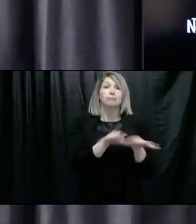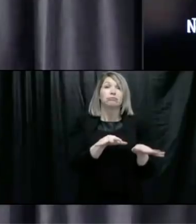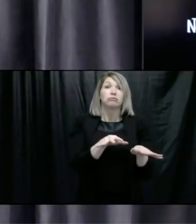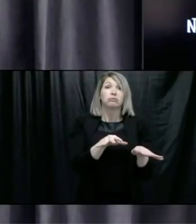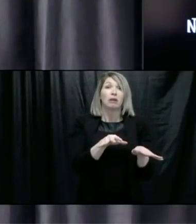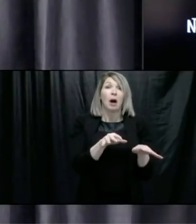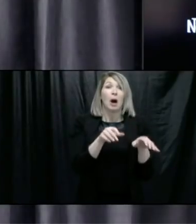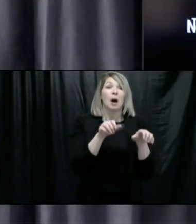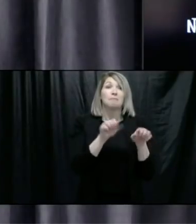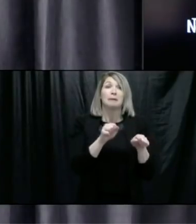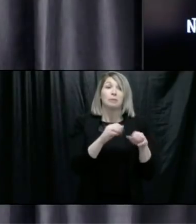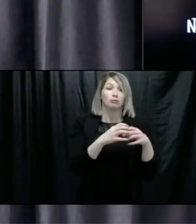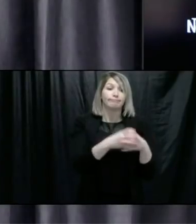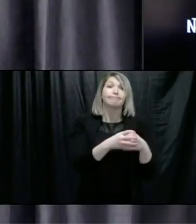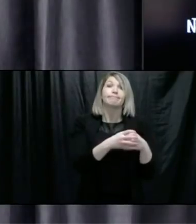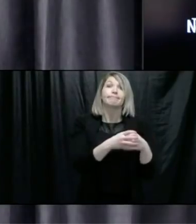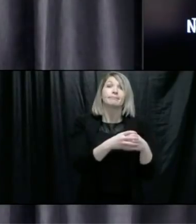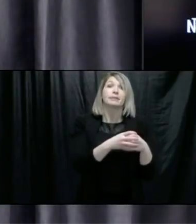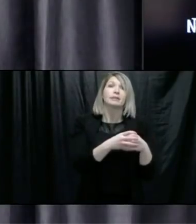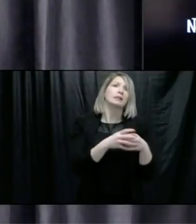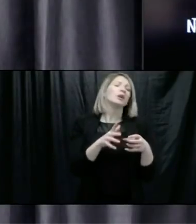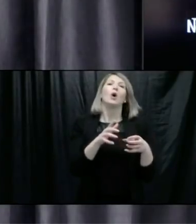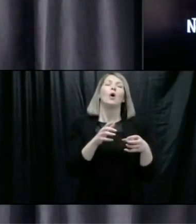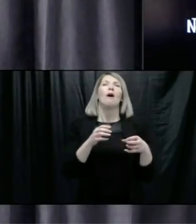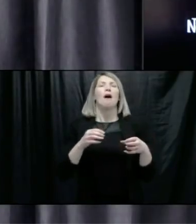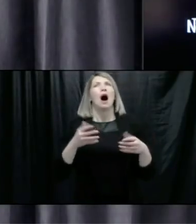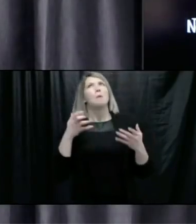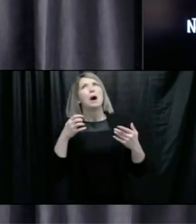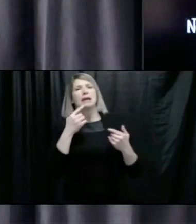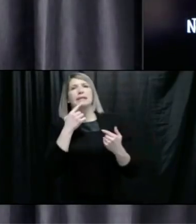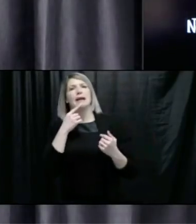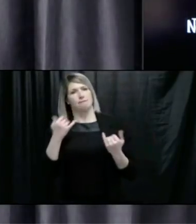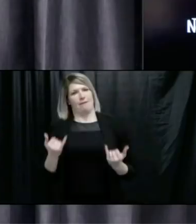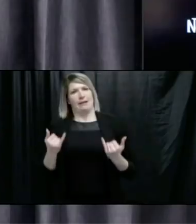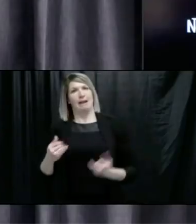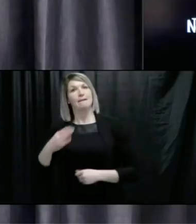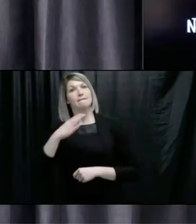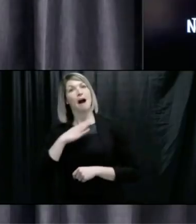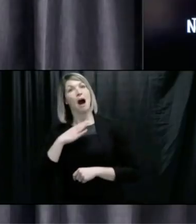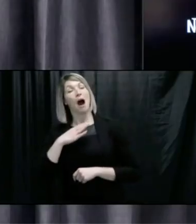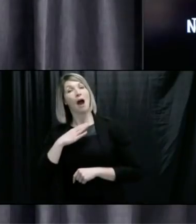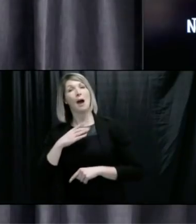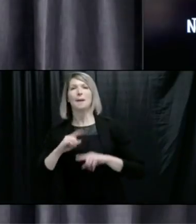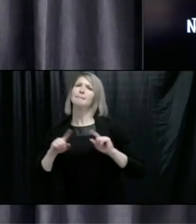COVID-19. WHY IS THAT AN ISSUE? WE ALL KNOW THAT PEOPLE THAT ARE